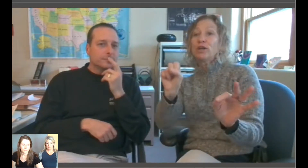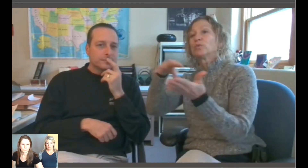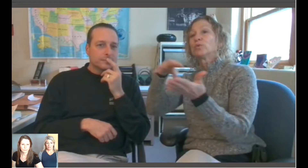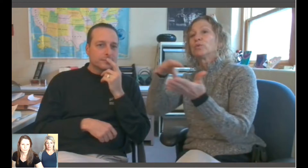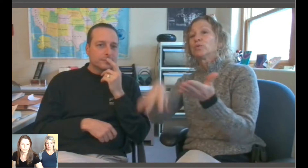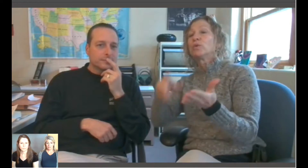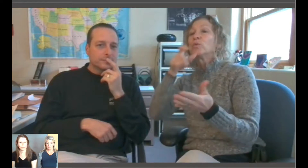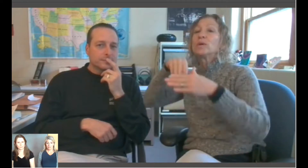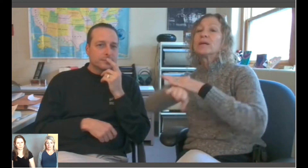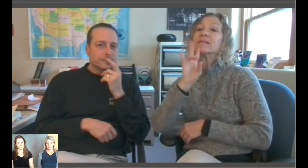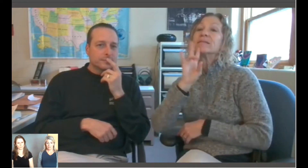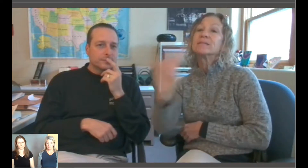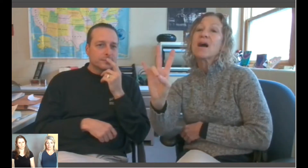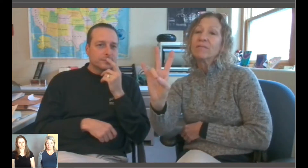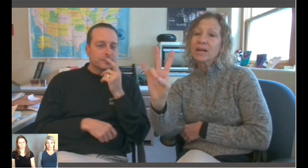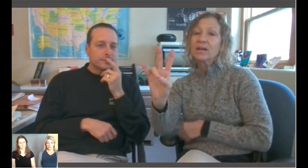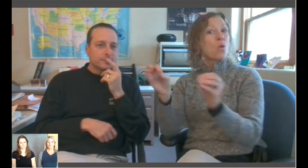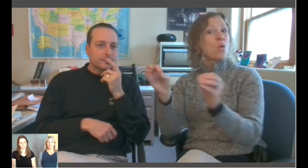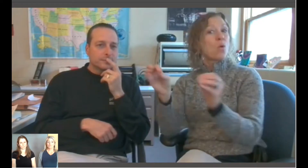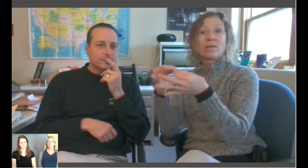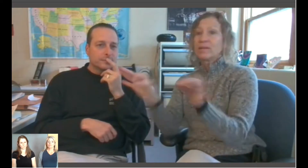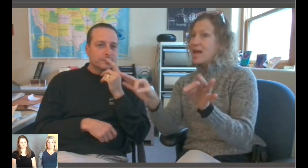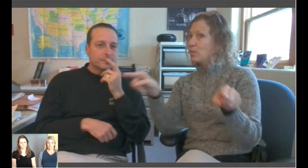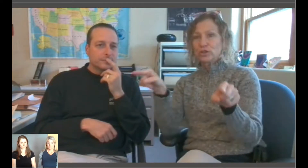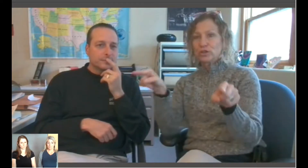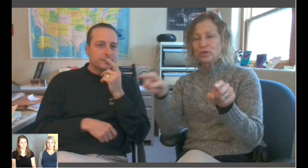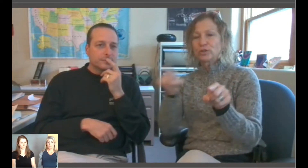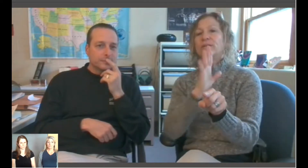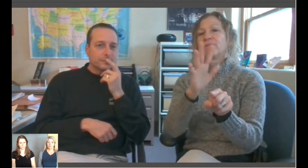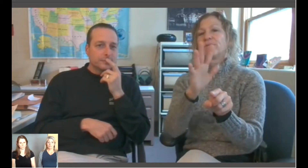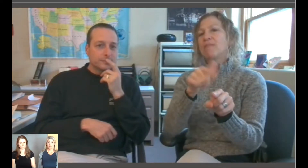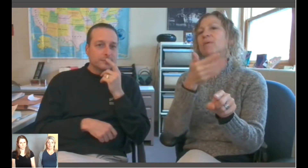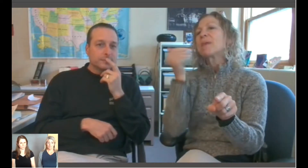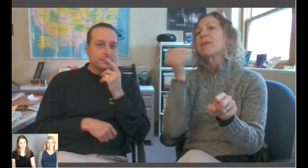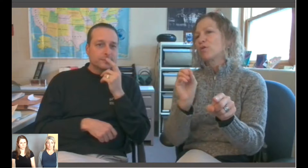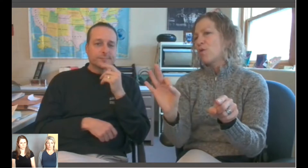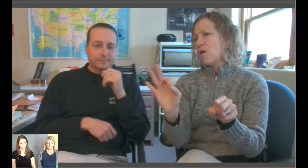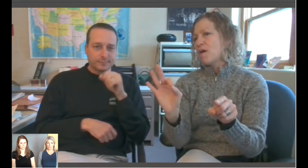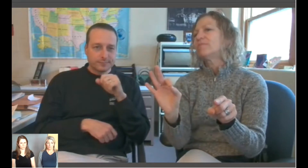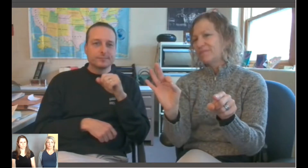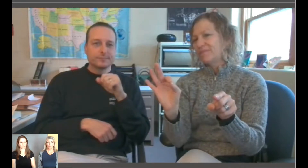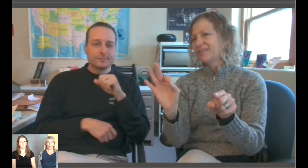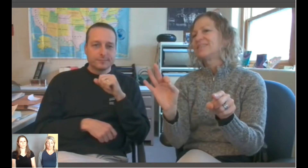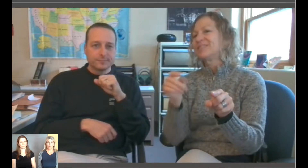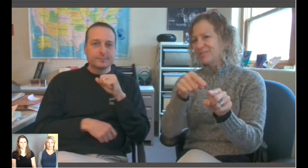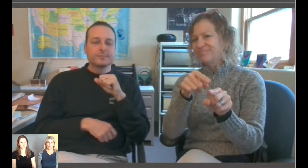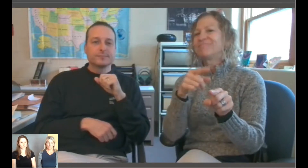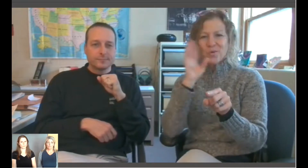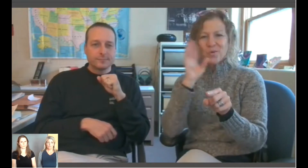7 at no language, it's much better off if you come in at 5 and we can start teaching language at that time.